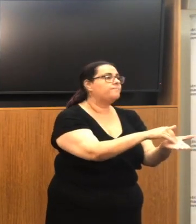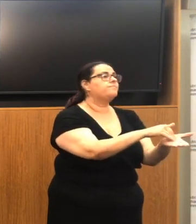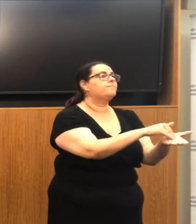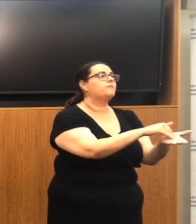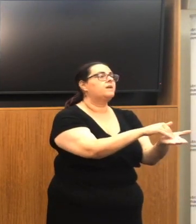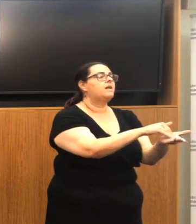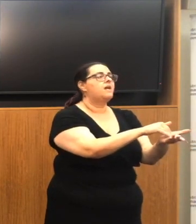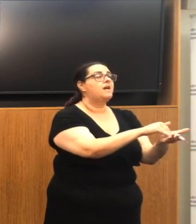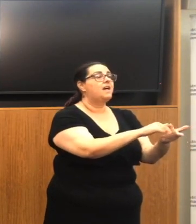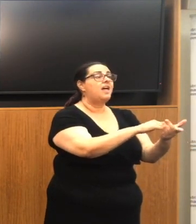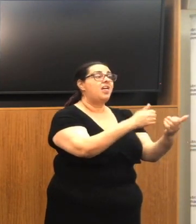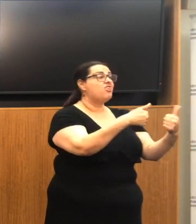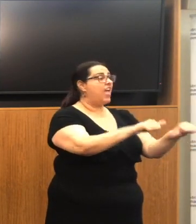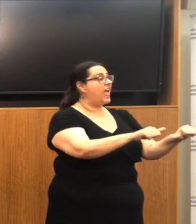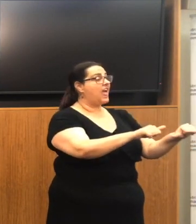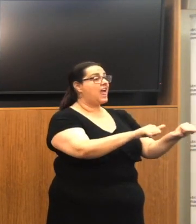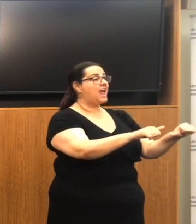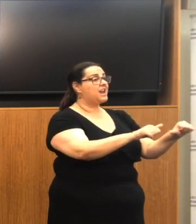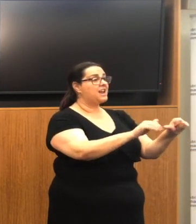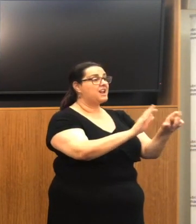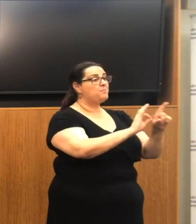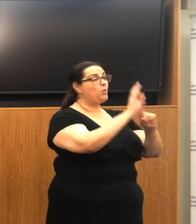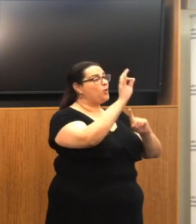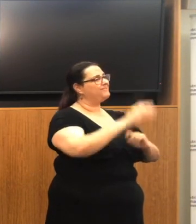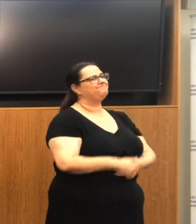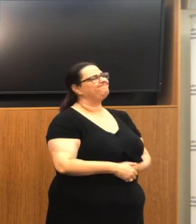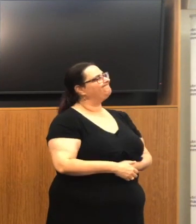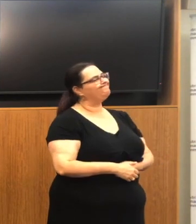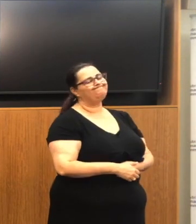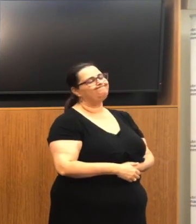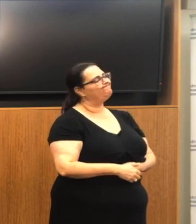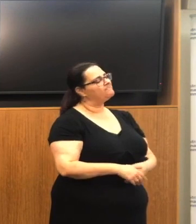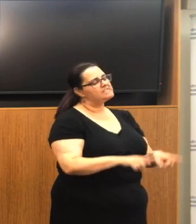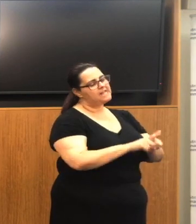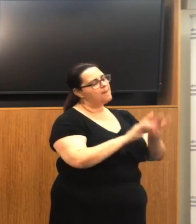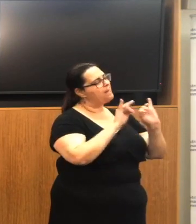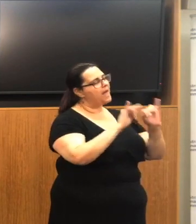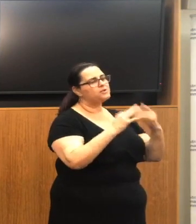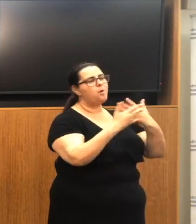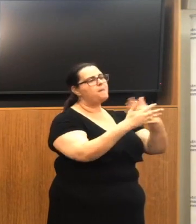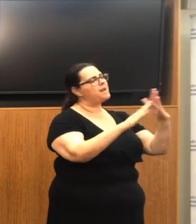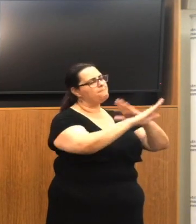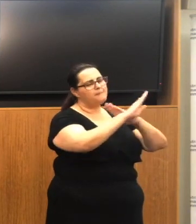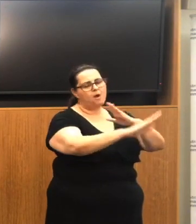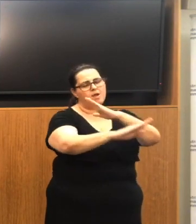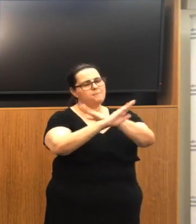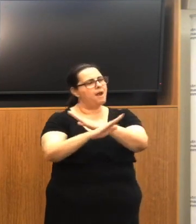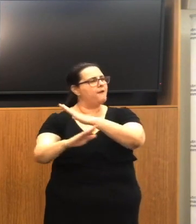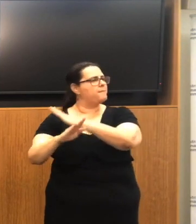experience was all that better. There were so many physical barriers that he experienced.